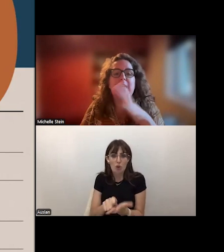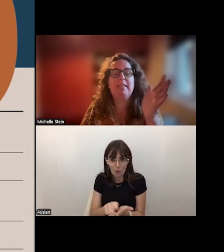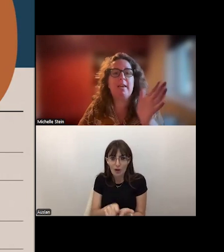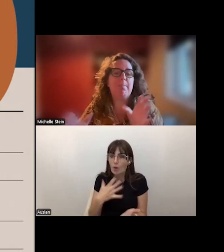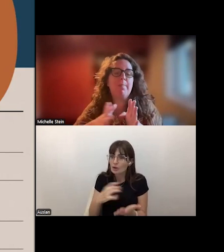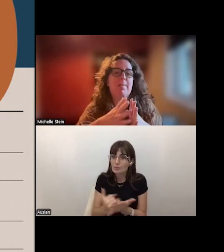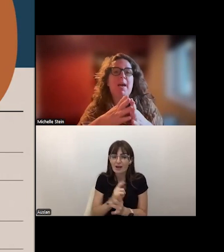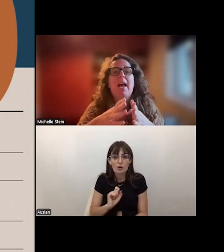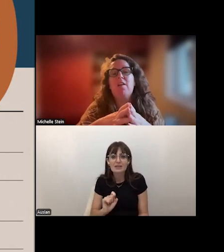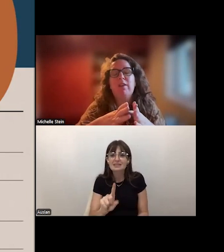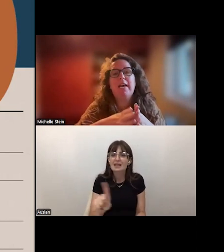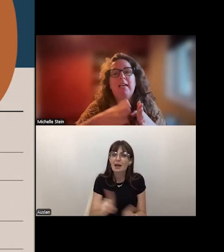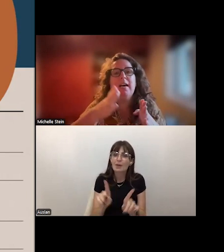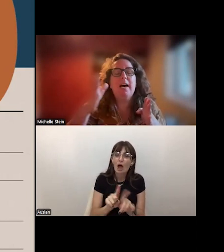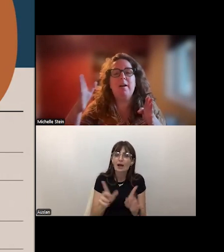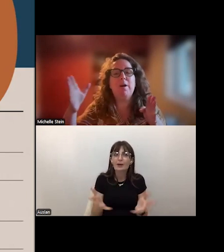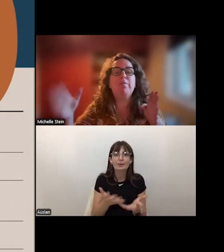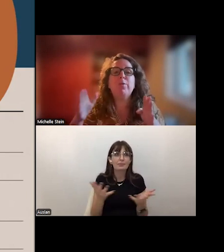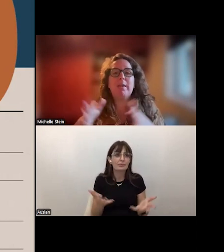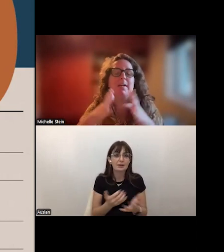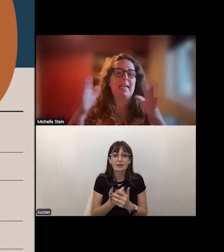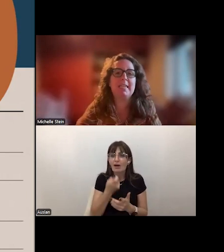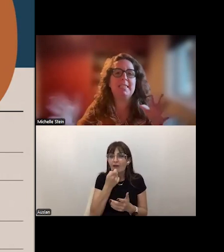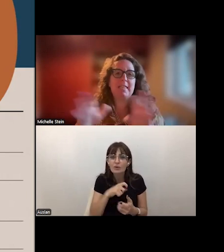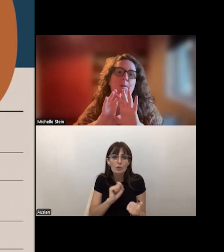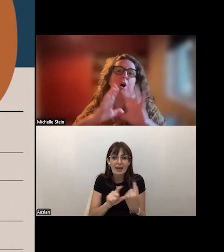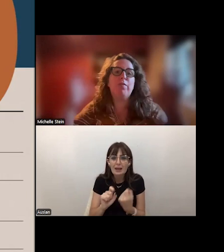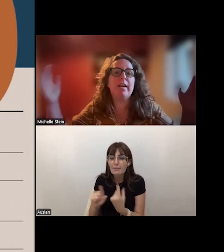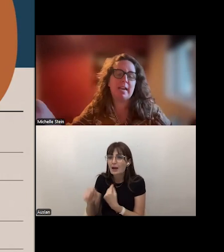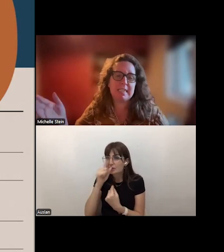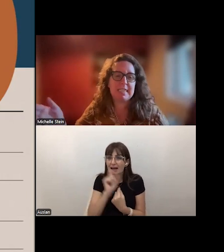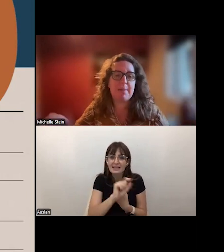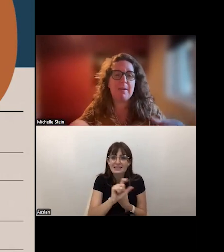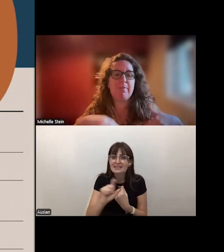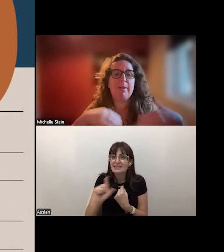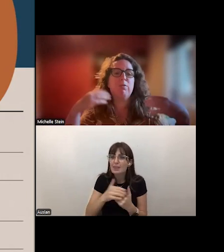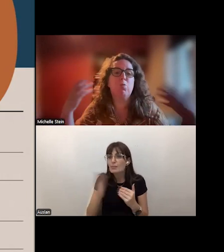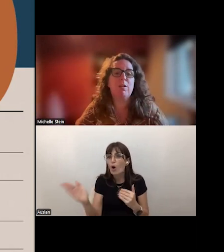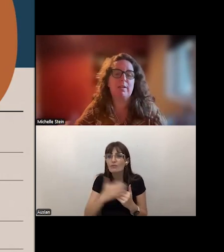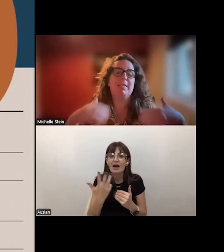send them maybe I have a few emails that I can send them over a 90-day period which welcomes